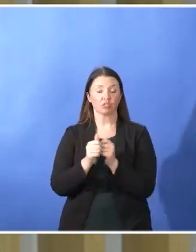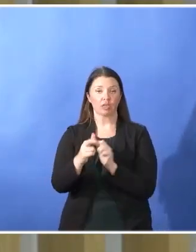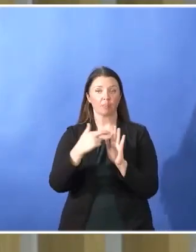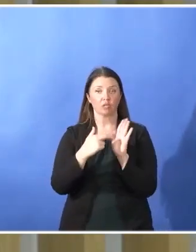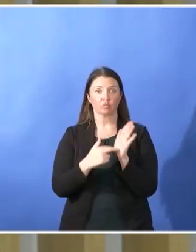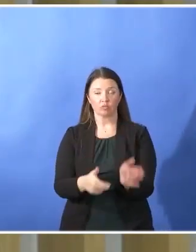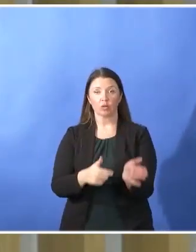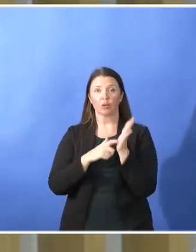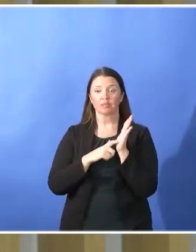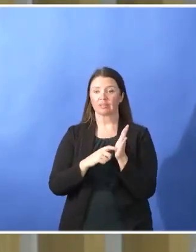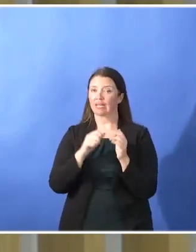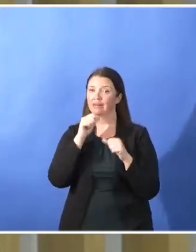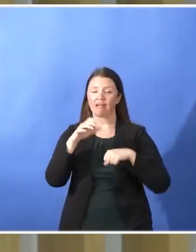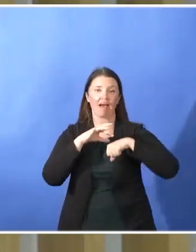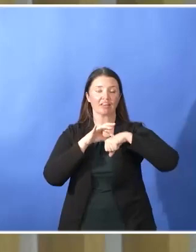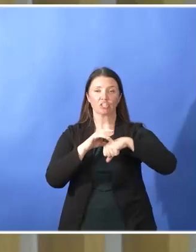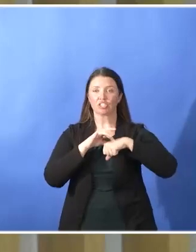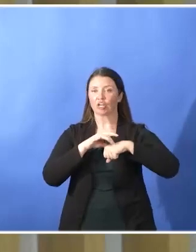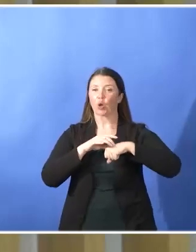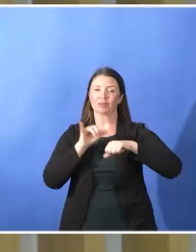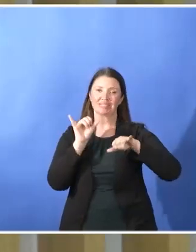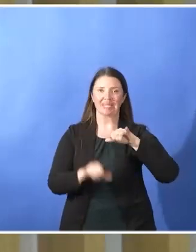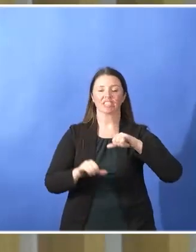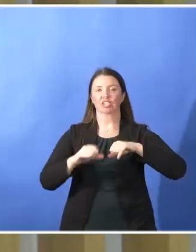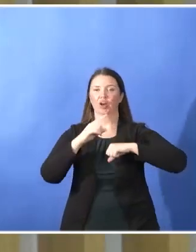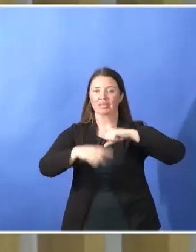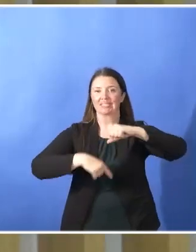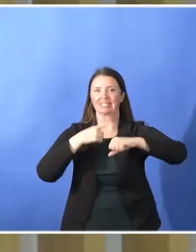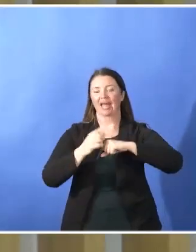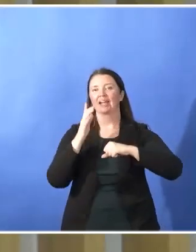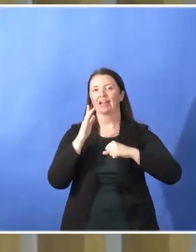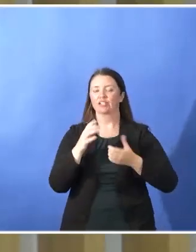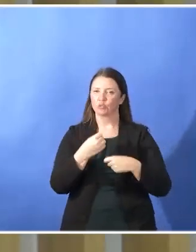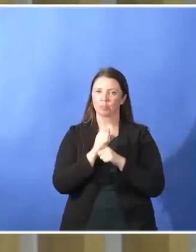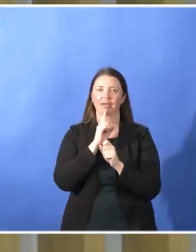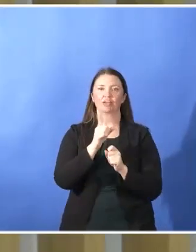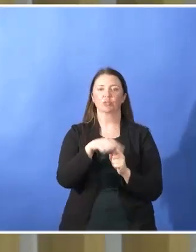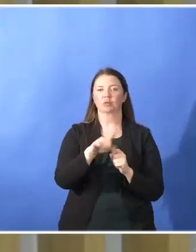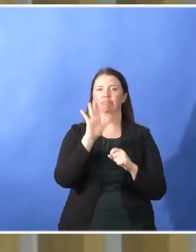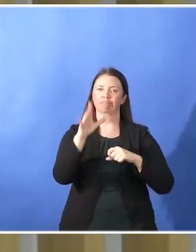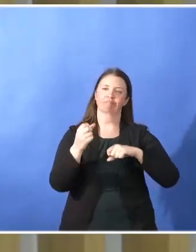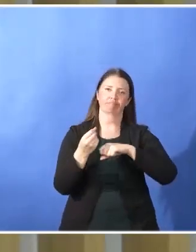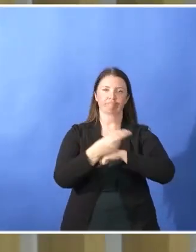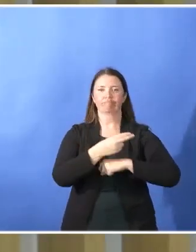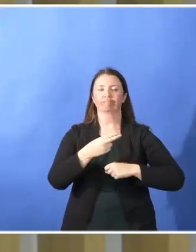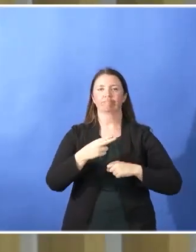YEARS AFTER COMPLETION OF THEIR MISSIONS.